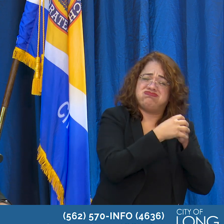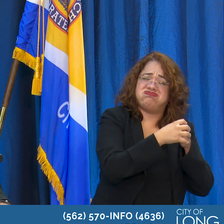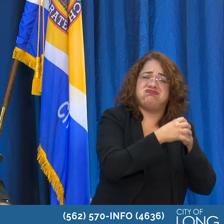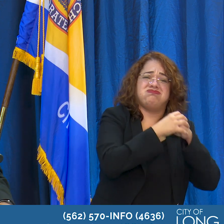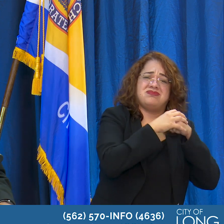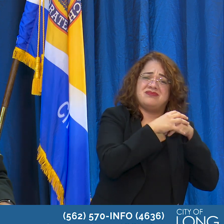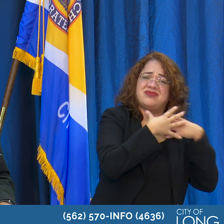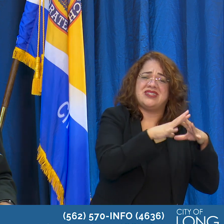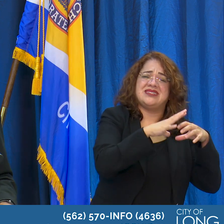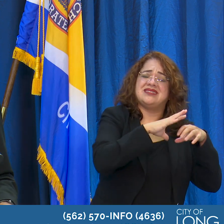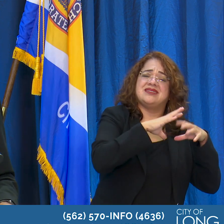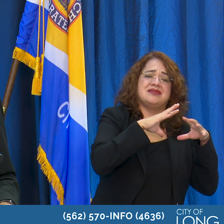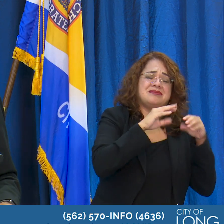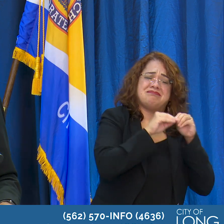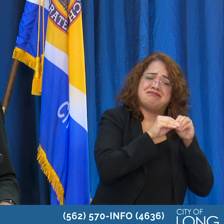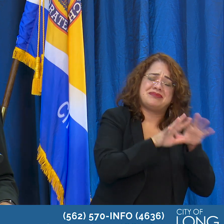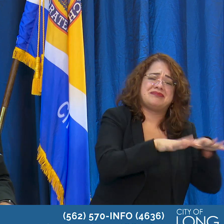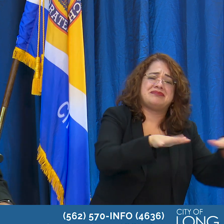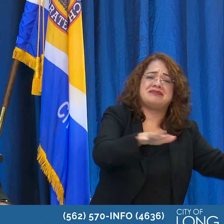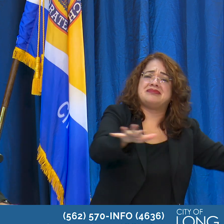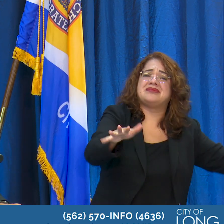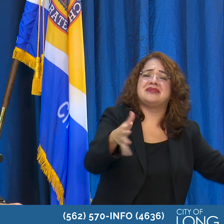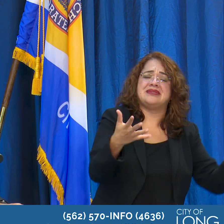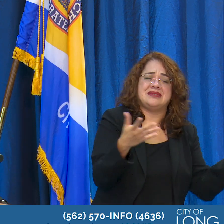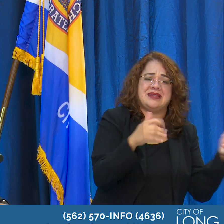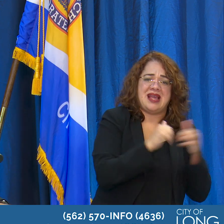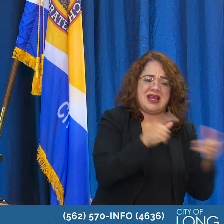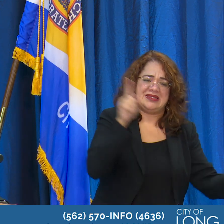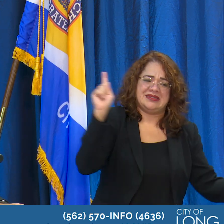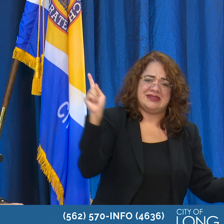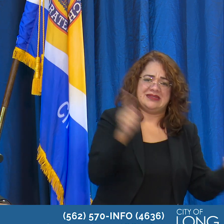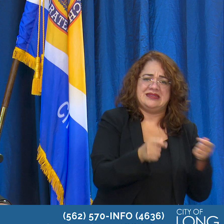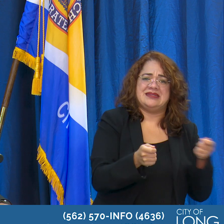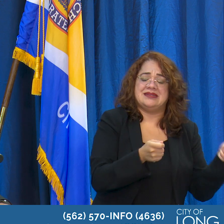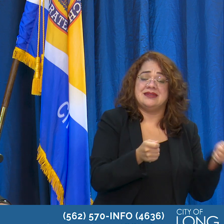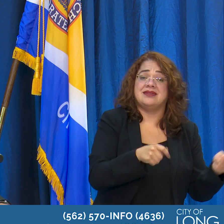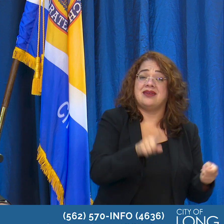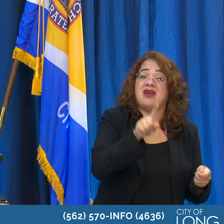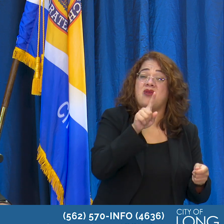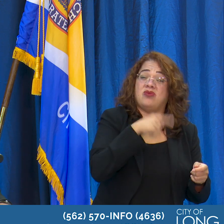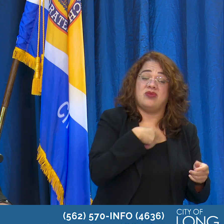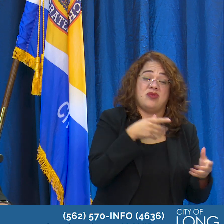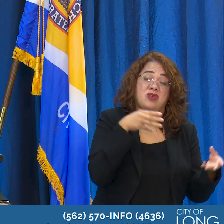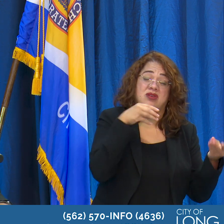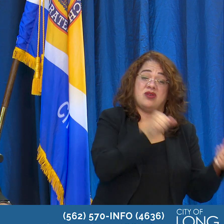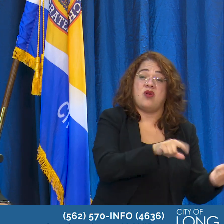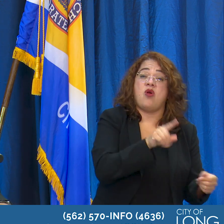the city of Long Beach has already spent over 100 million dollars on this